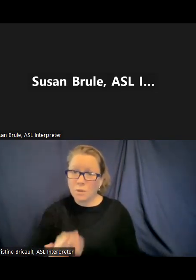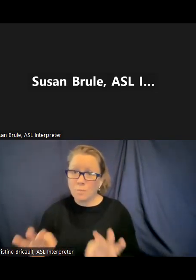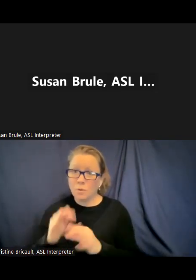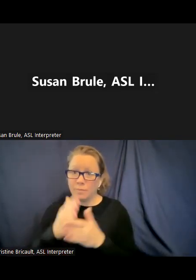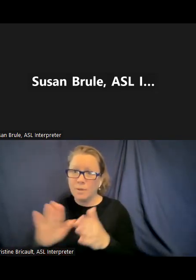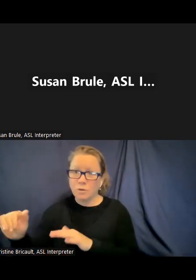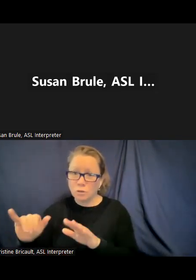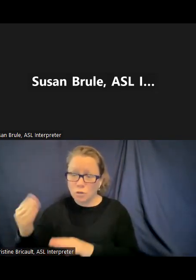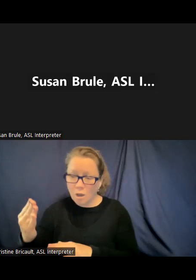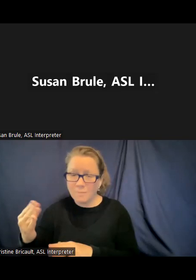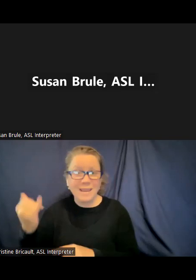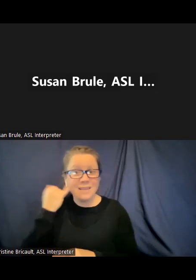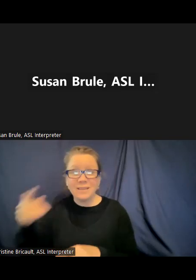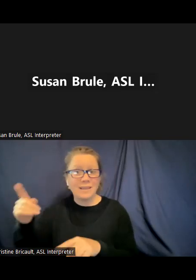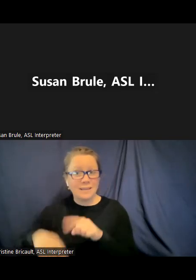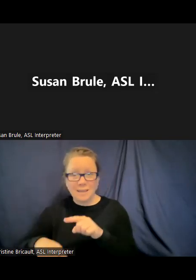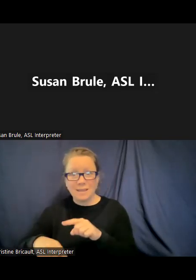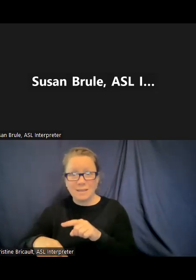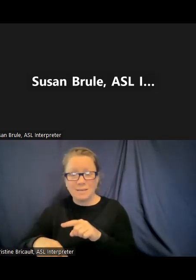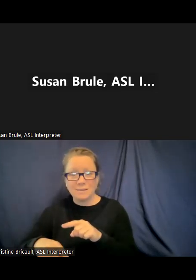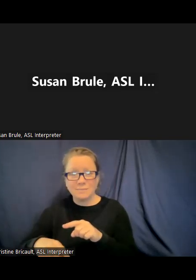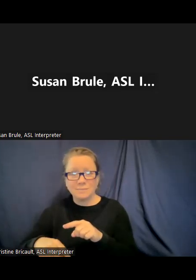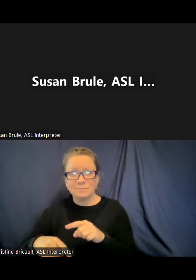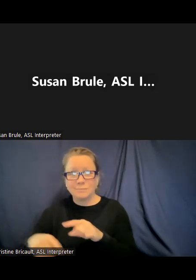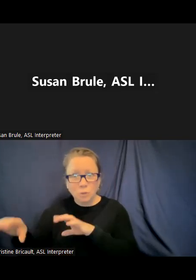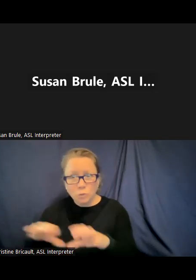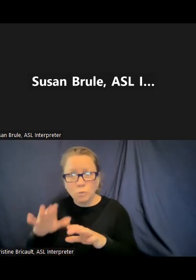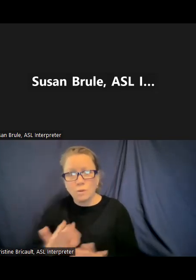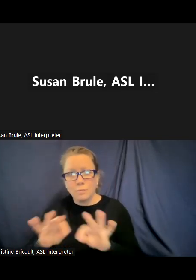If they cannot perform the essential functions of their job, even with